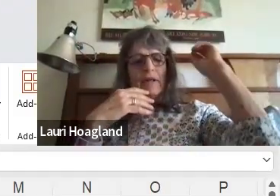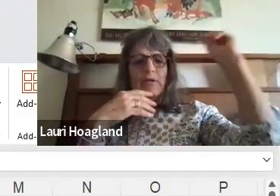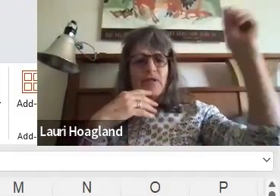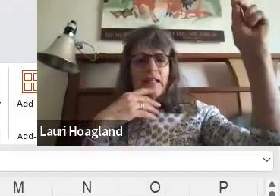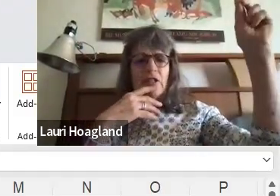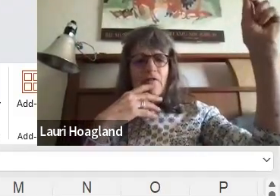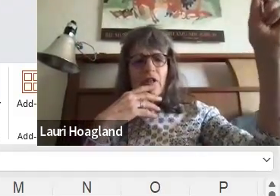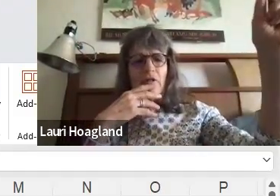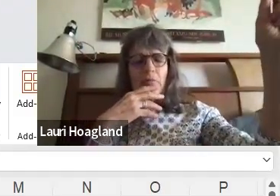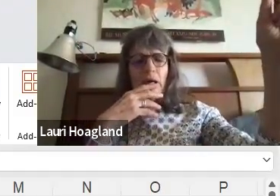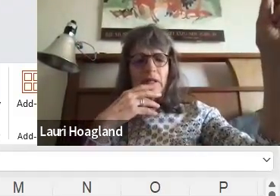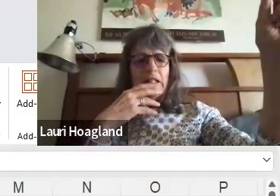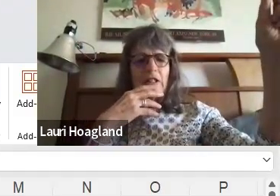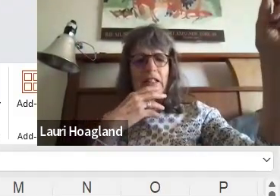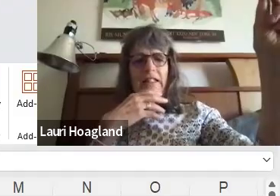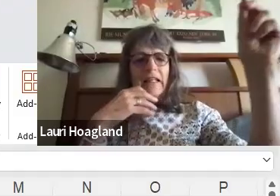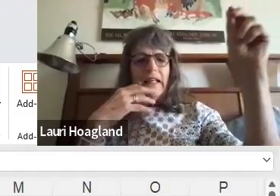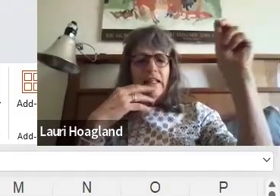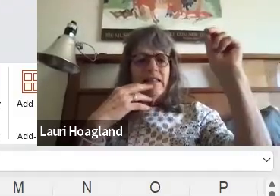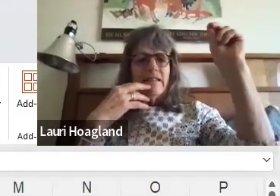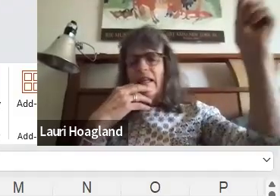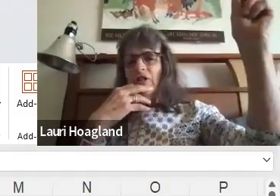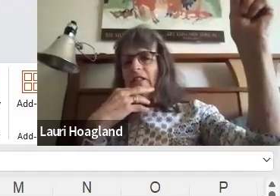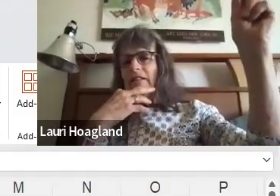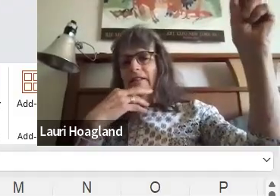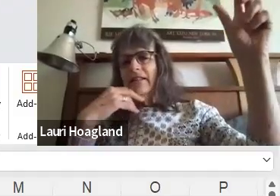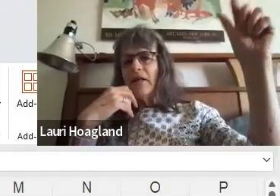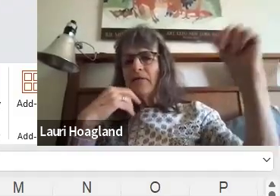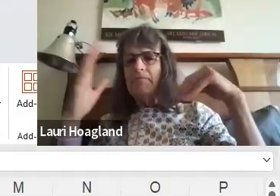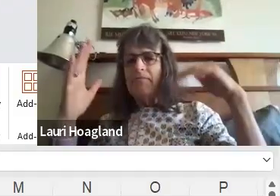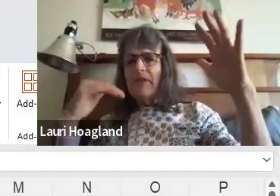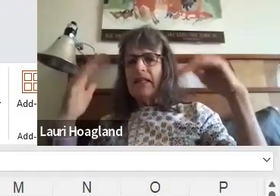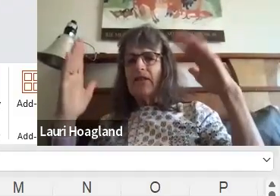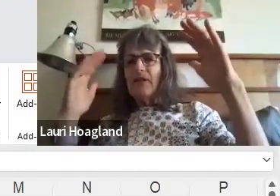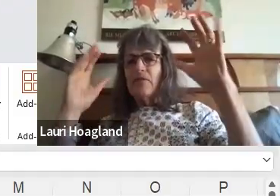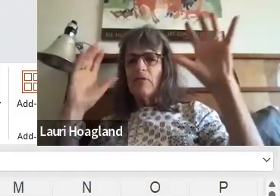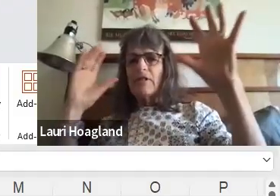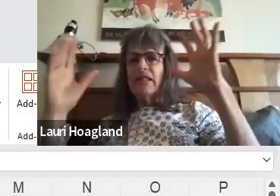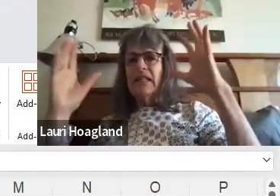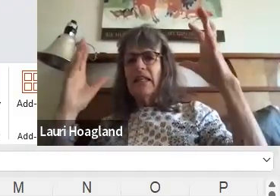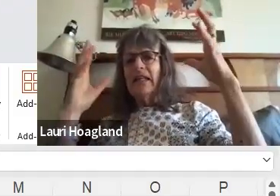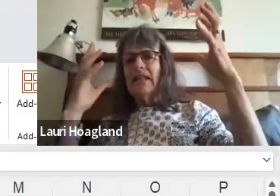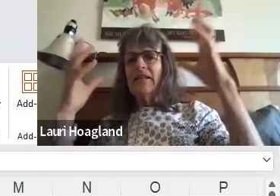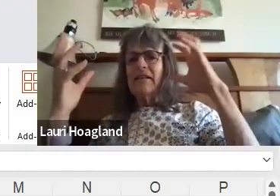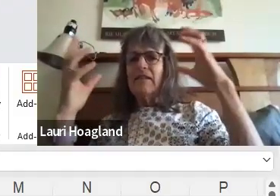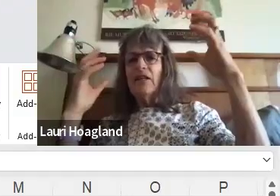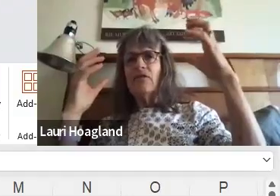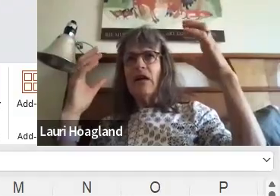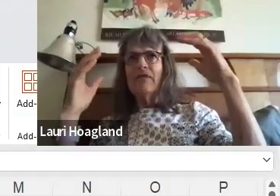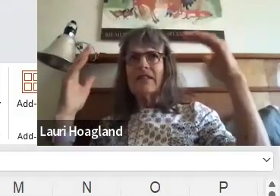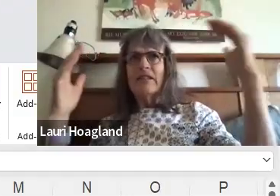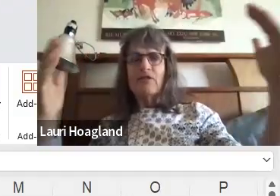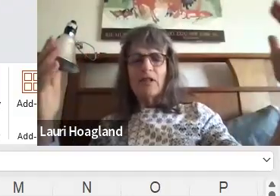know what percentage of the Oregon population is Asian. Um so that we're seeing you know obviously